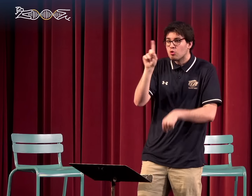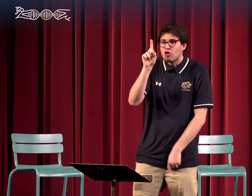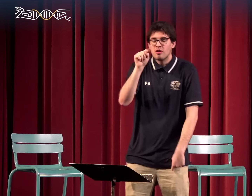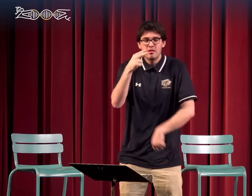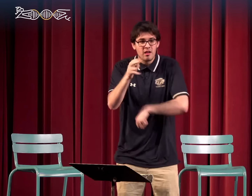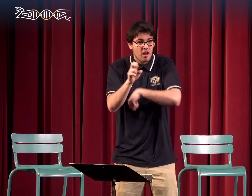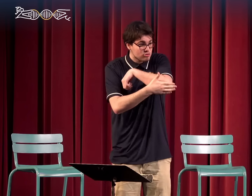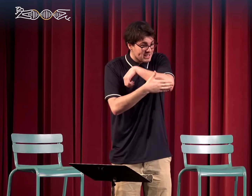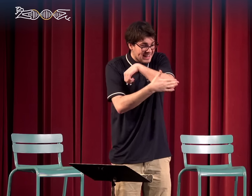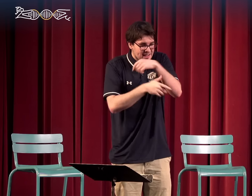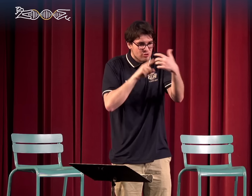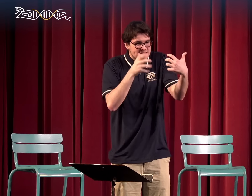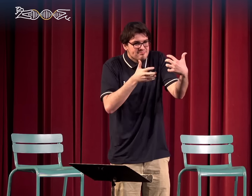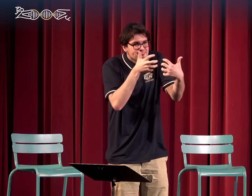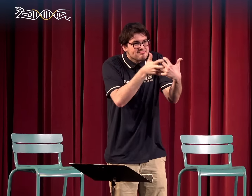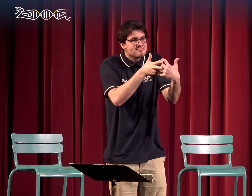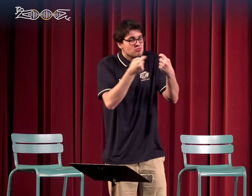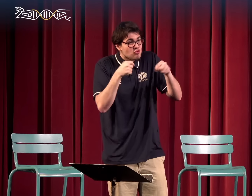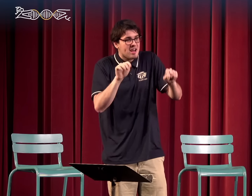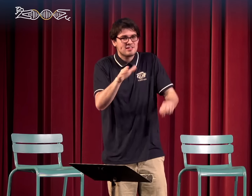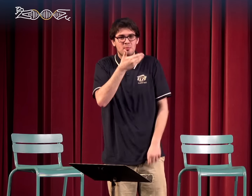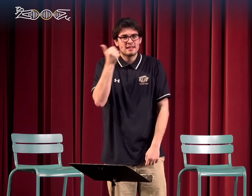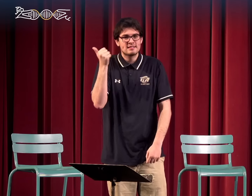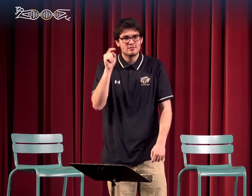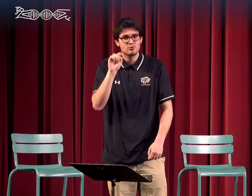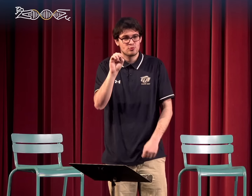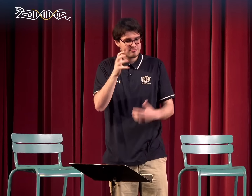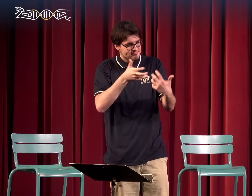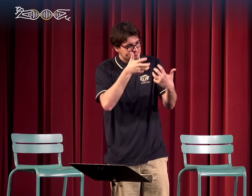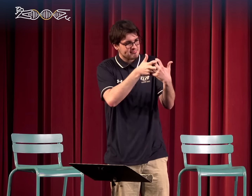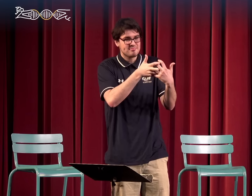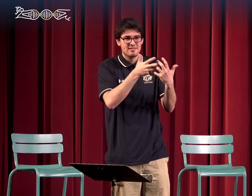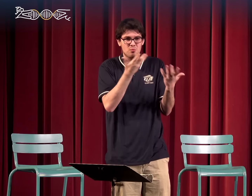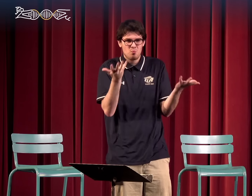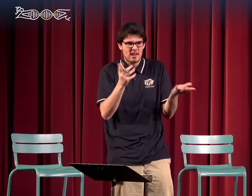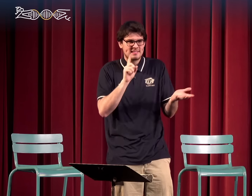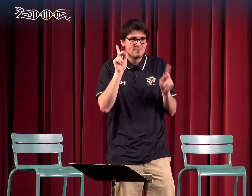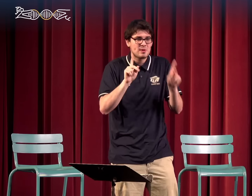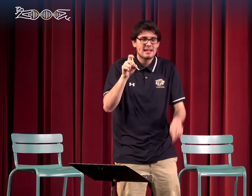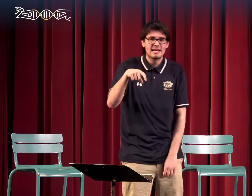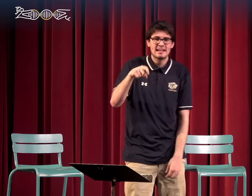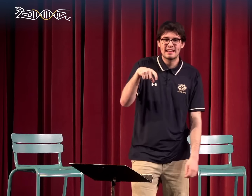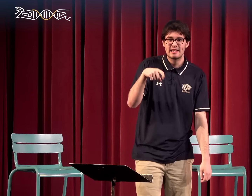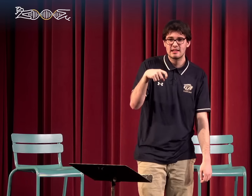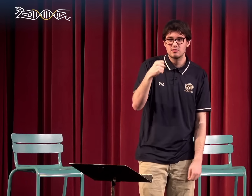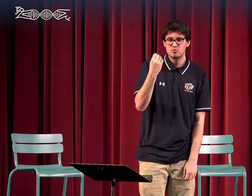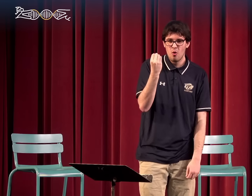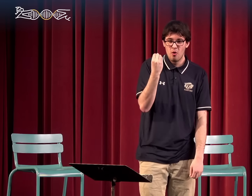And I think that we should try to do our best to see what it is that people